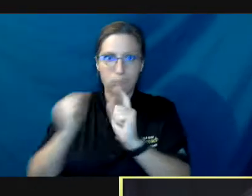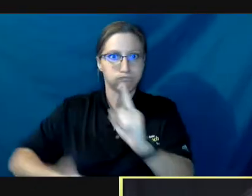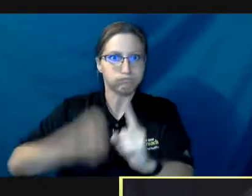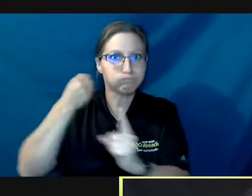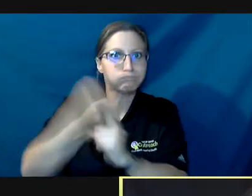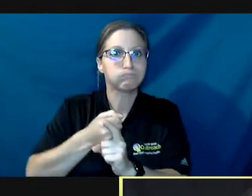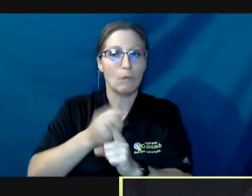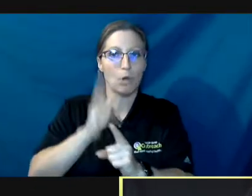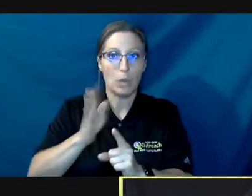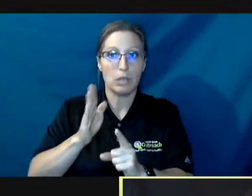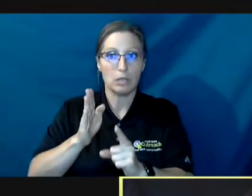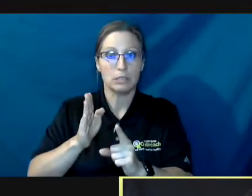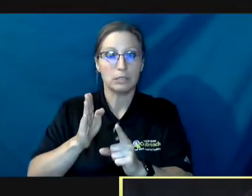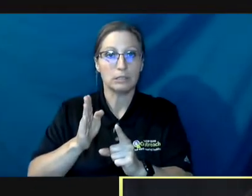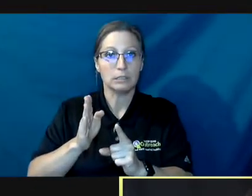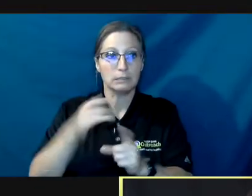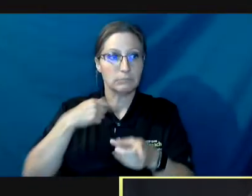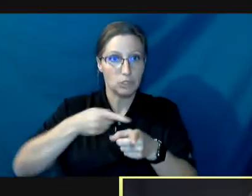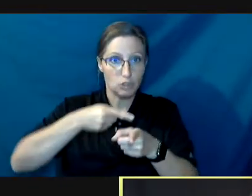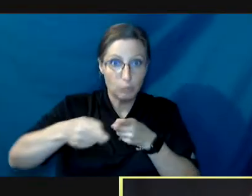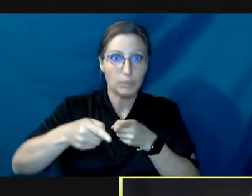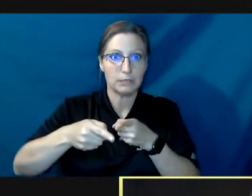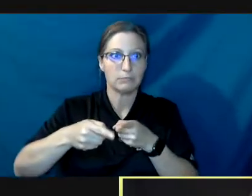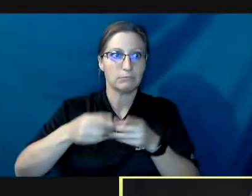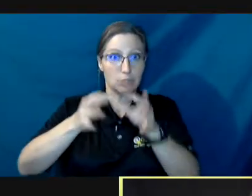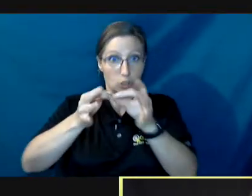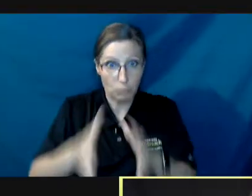on the interpreting profession as a whole.